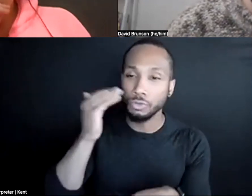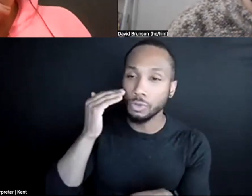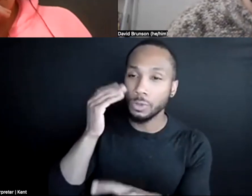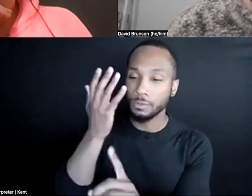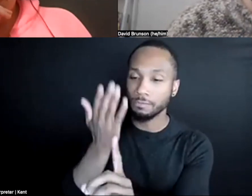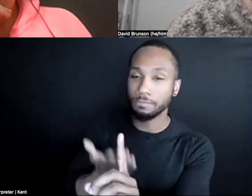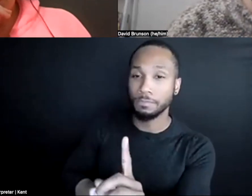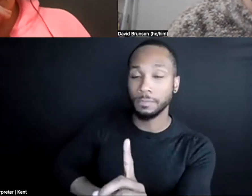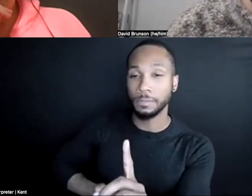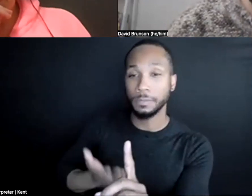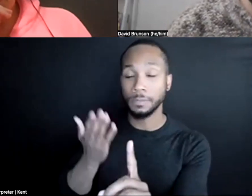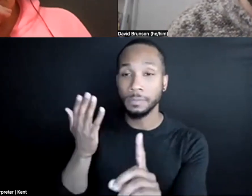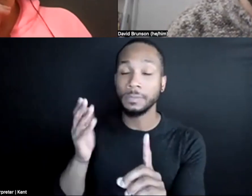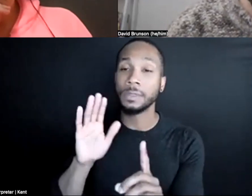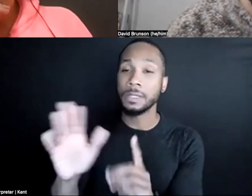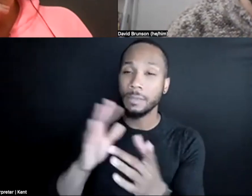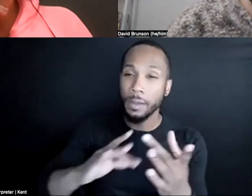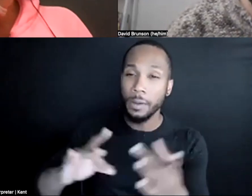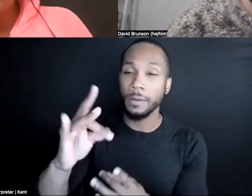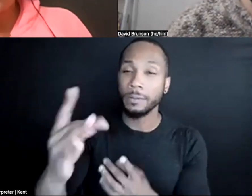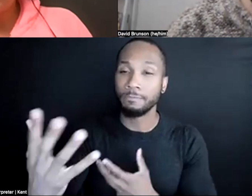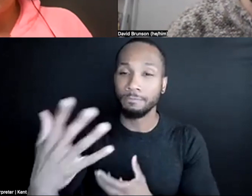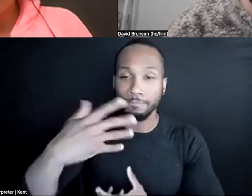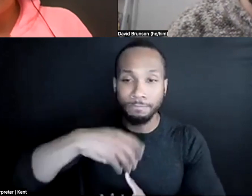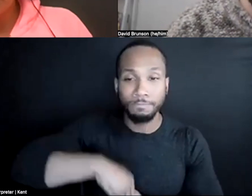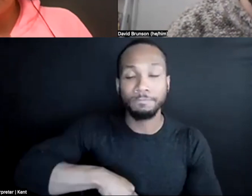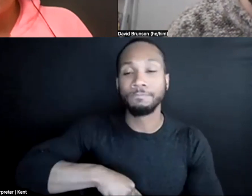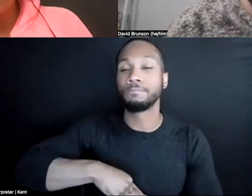She grips his spirit knots it with words no longer said